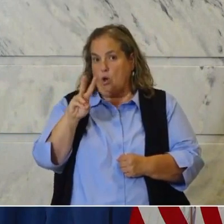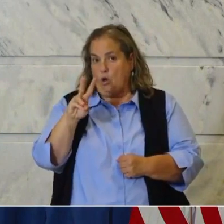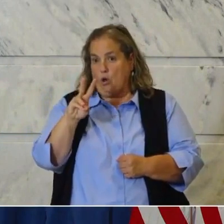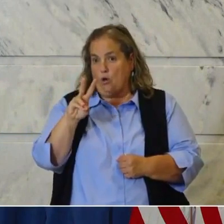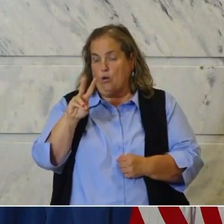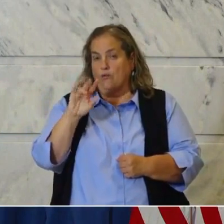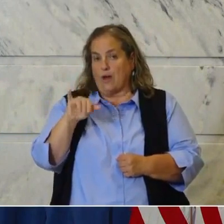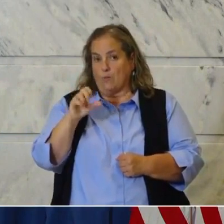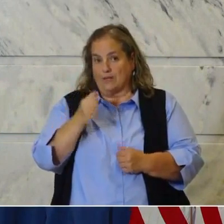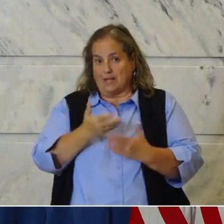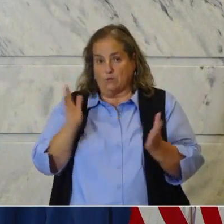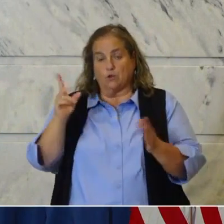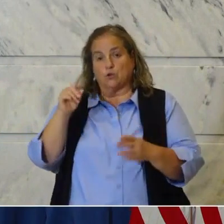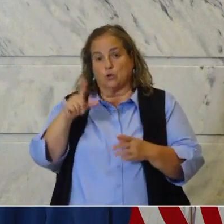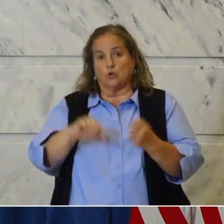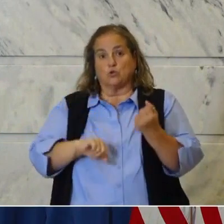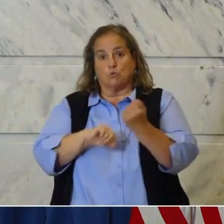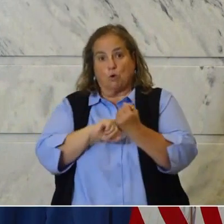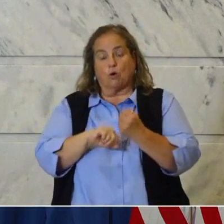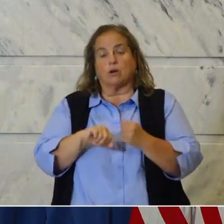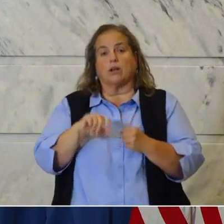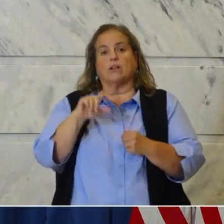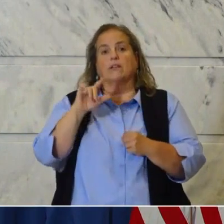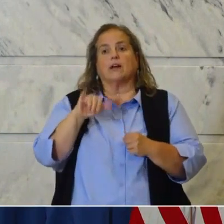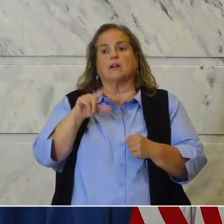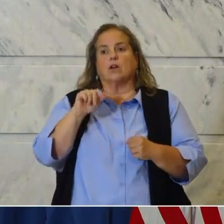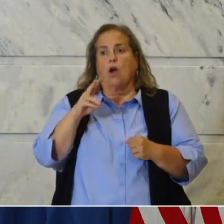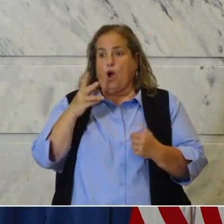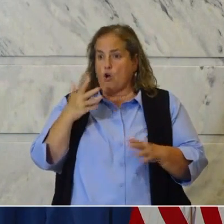question. Is it by support? Has it already been filed as a bill?